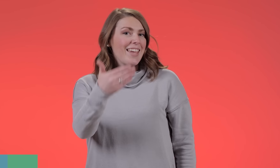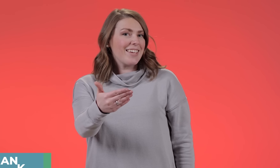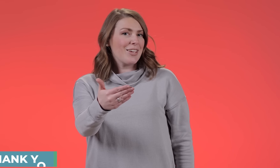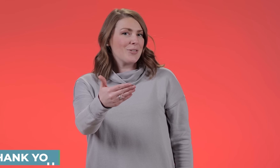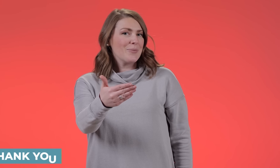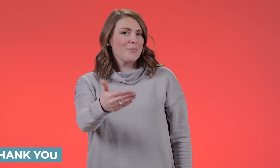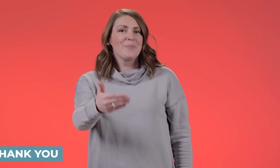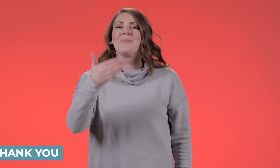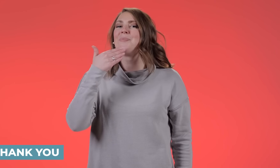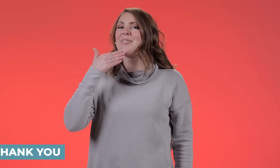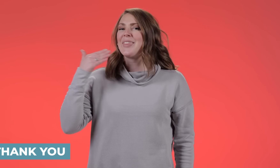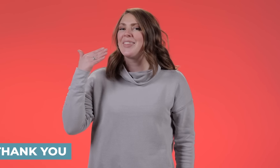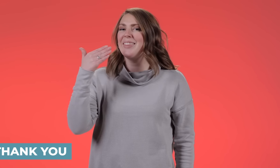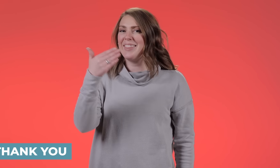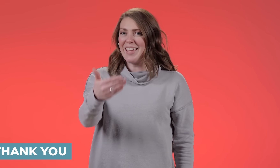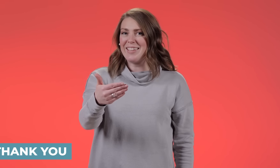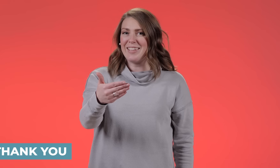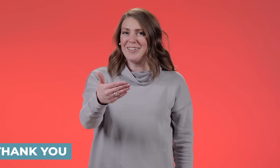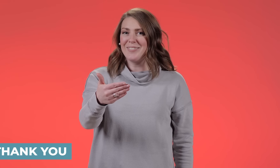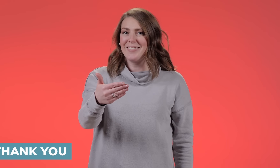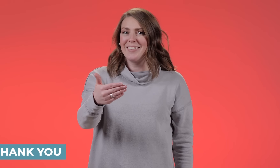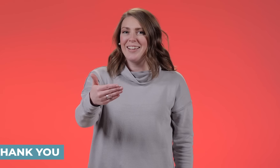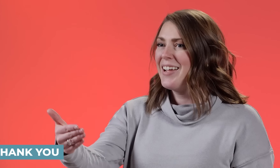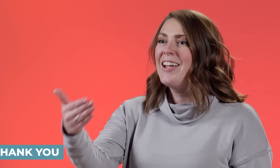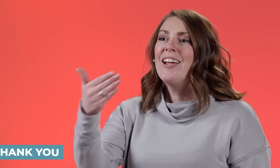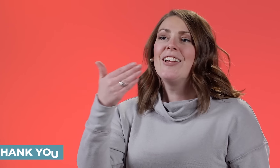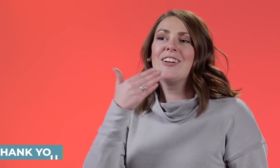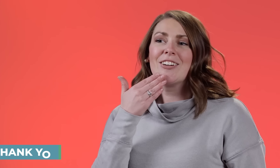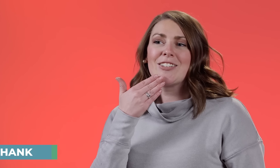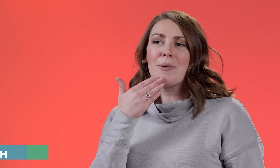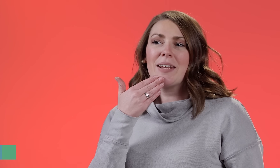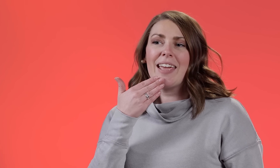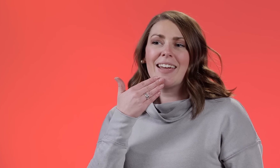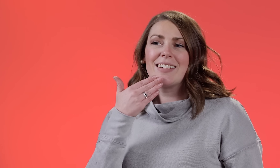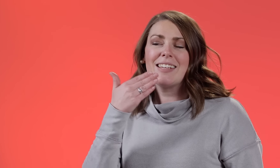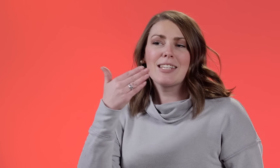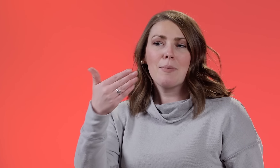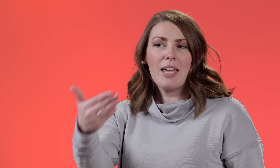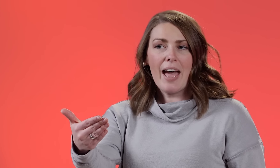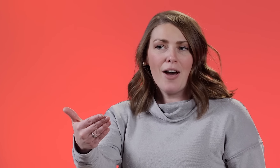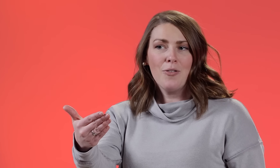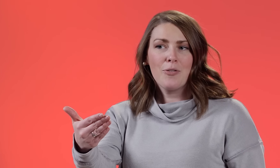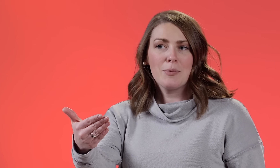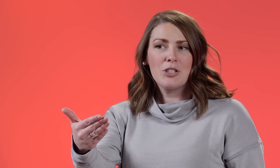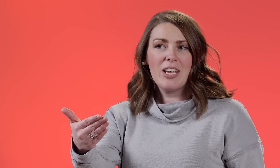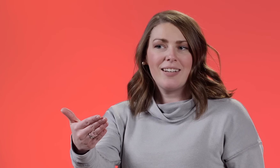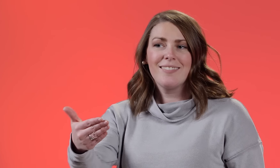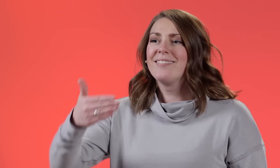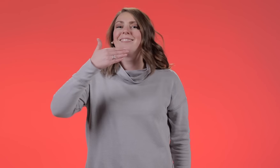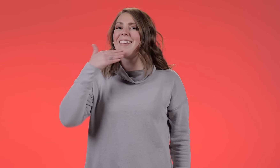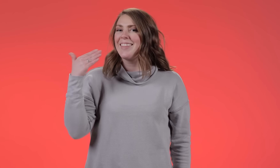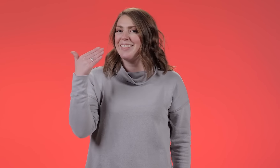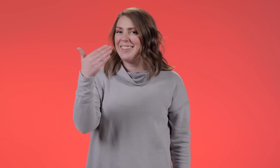Thank you. Your dominant hand is coming out from your chin.